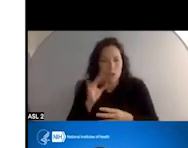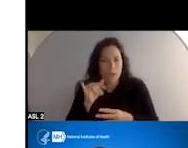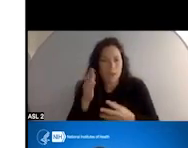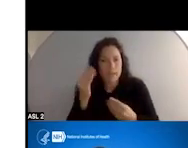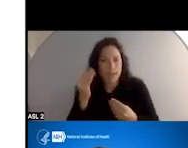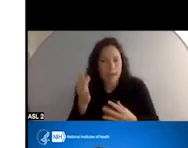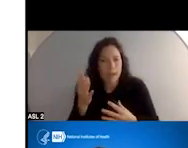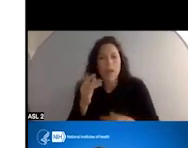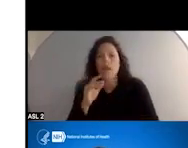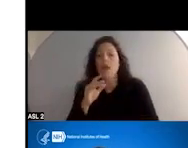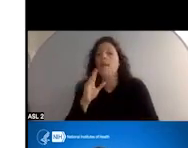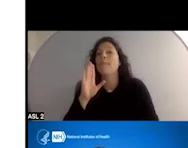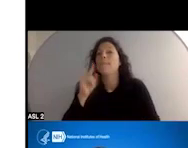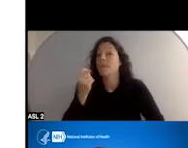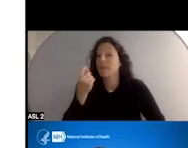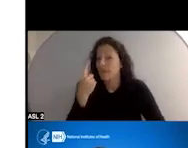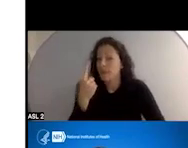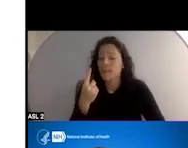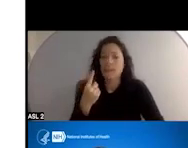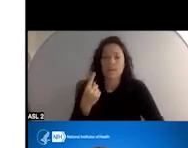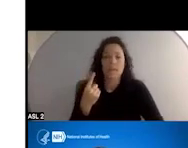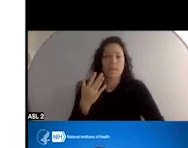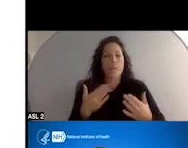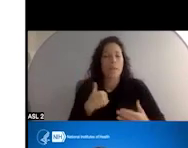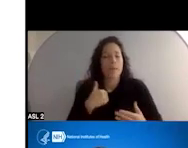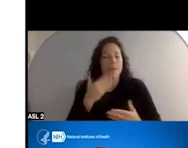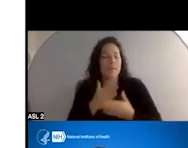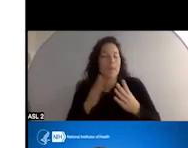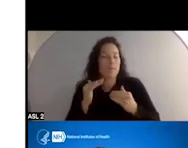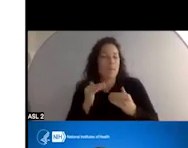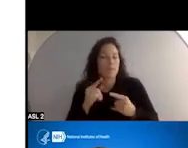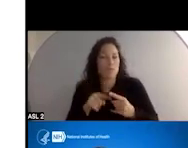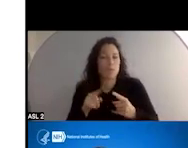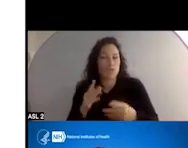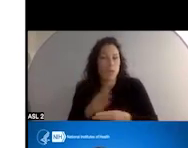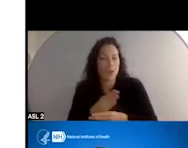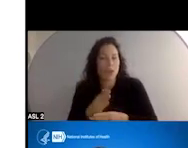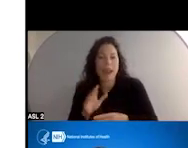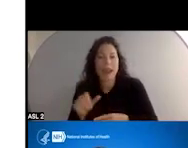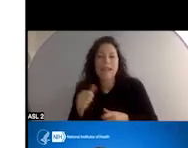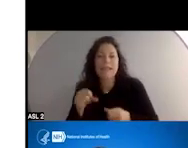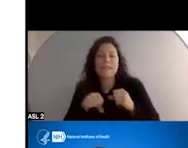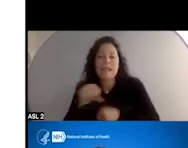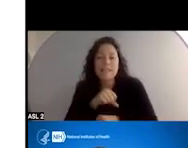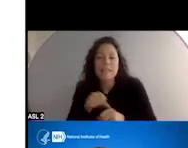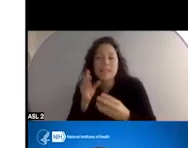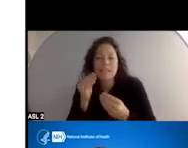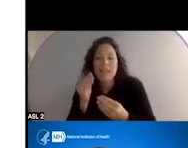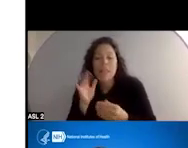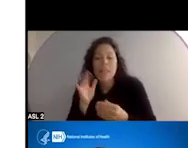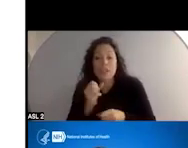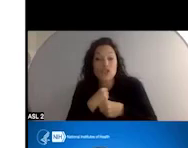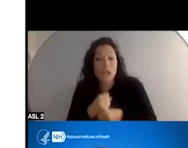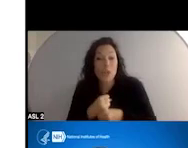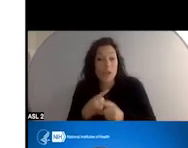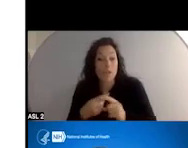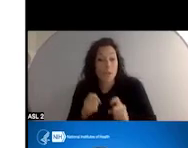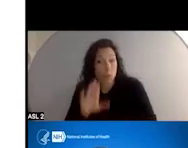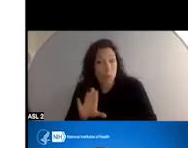However, there may be expectations to share any scientific data that could be generated from your secondary research.